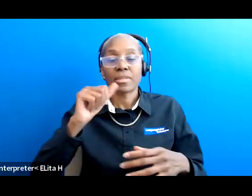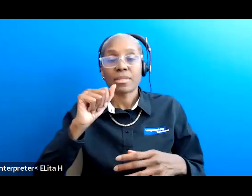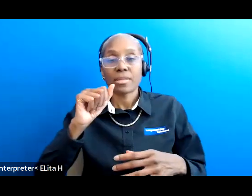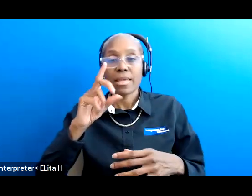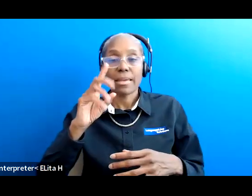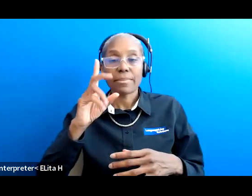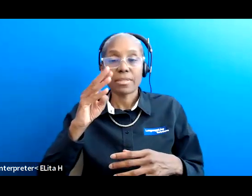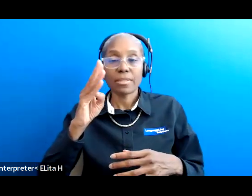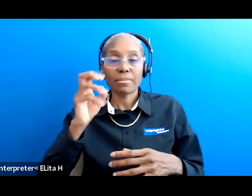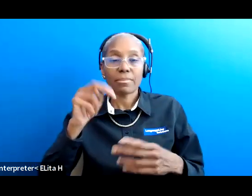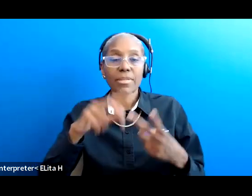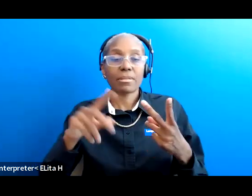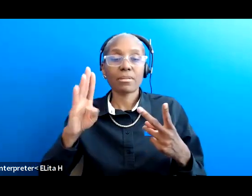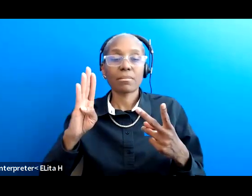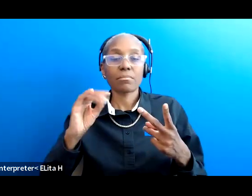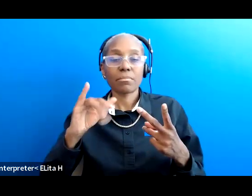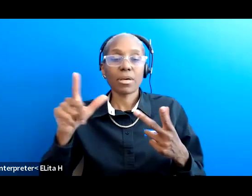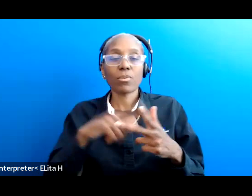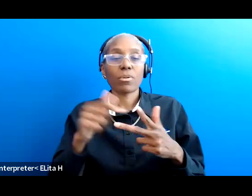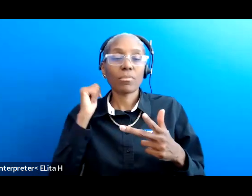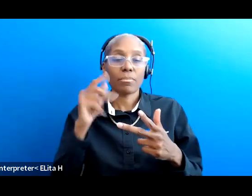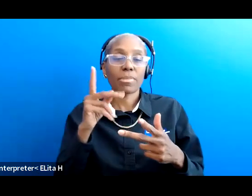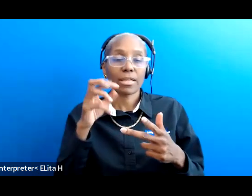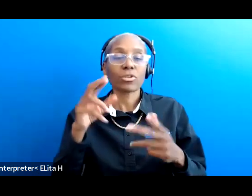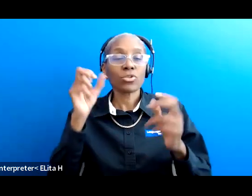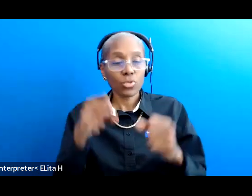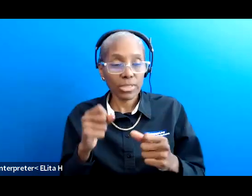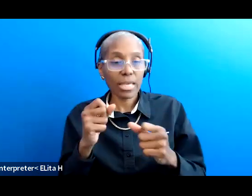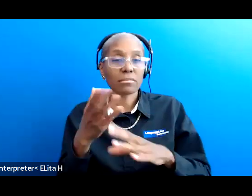bladder area, sometimes you can strengthen those by contracting and